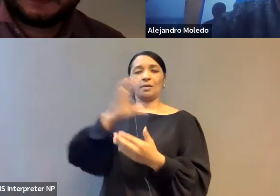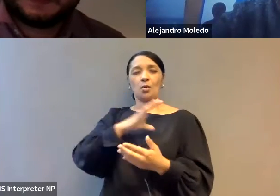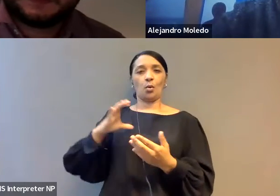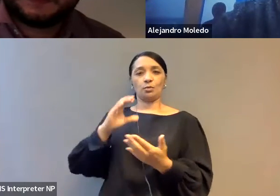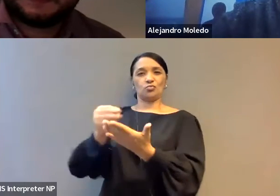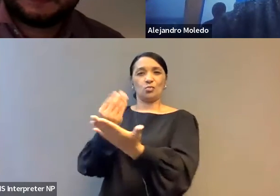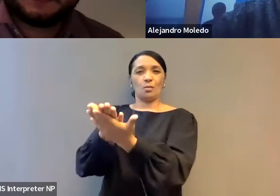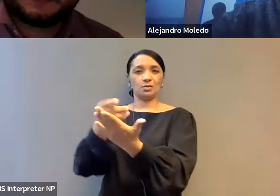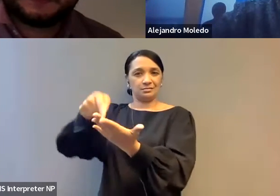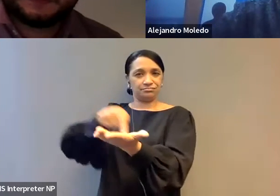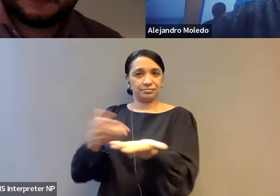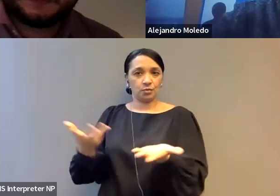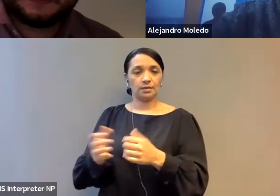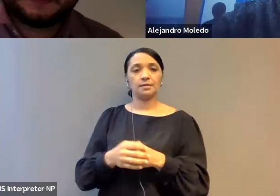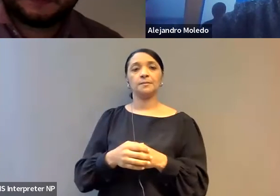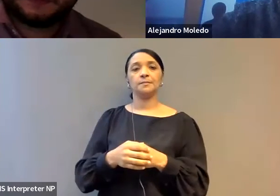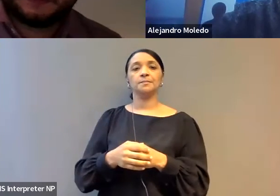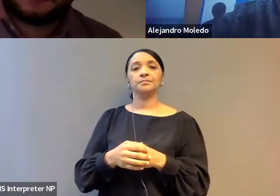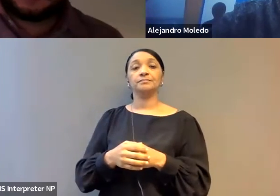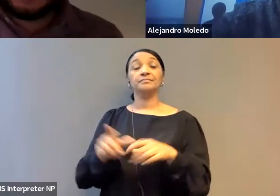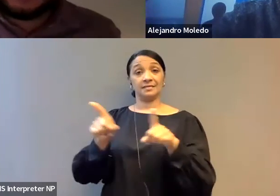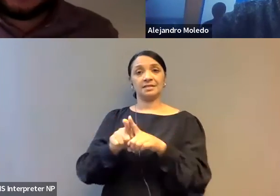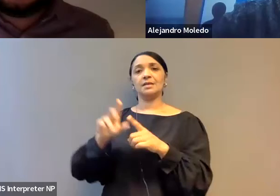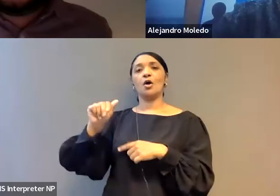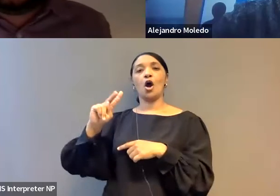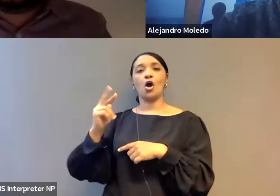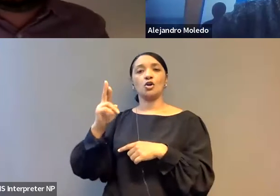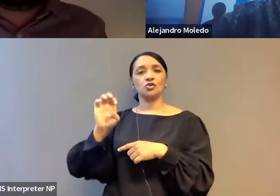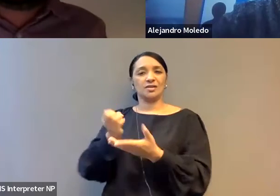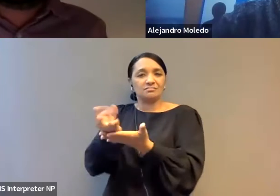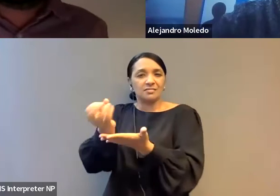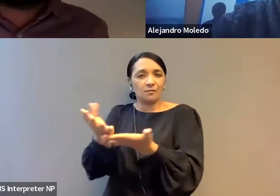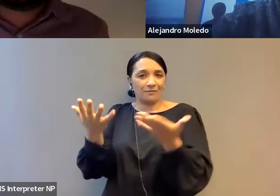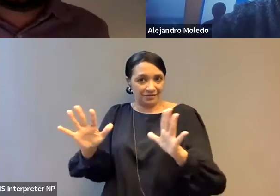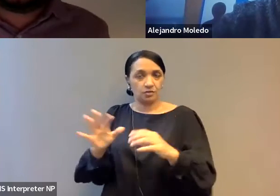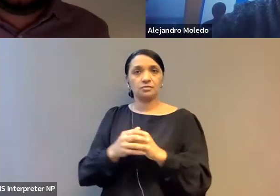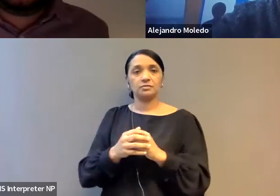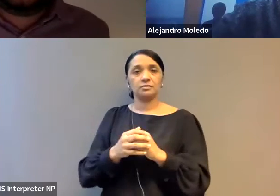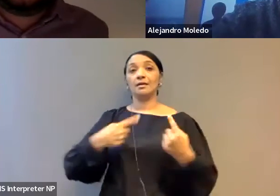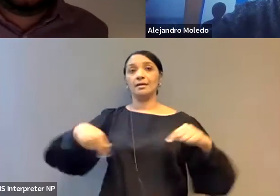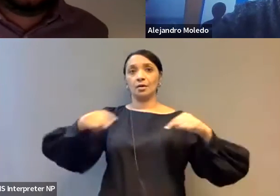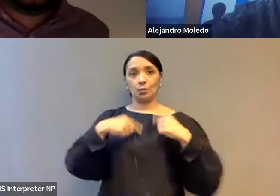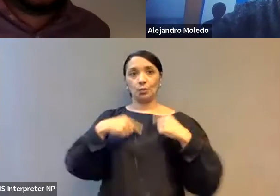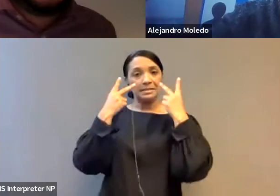Firstly, as André has already mentioned, we were very glad to see that the proposal